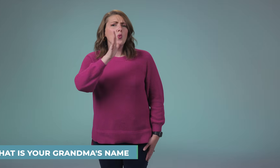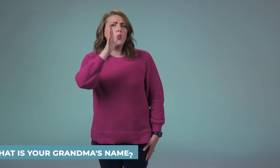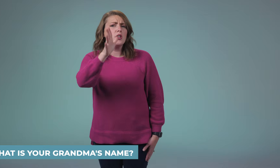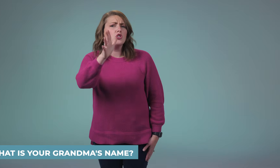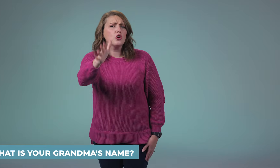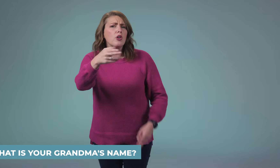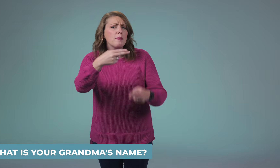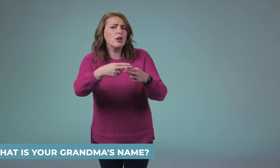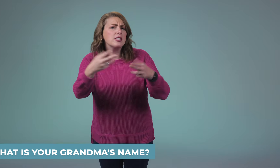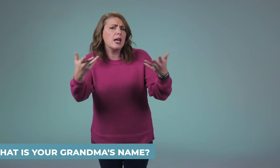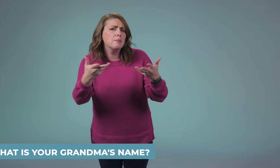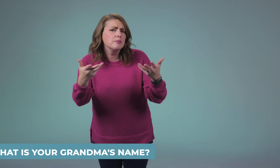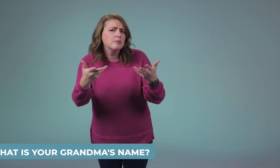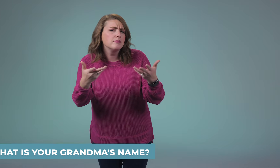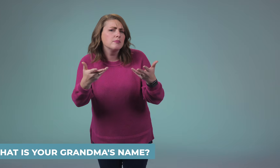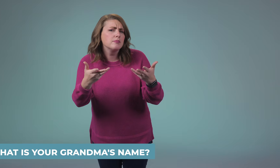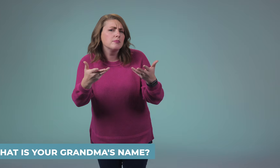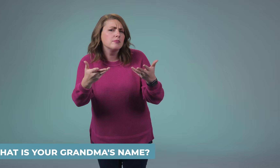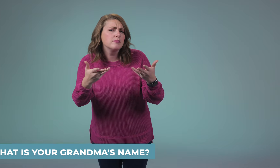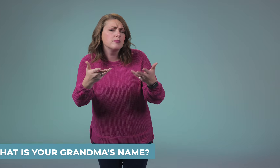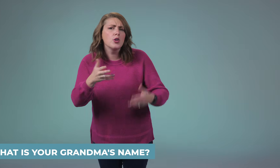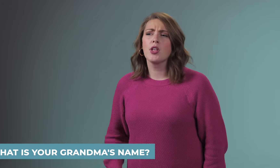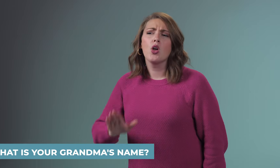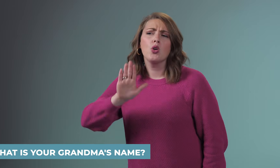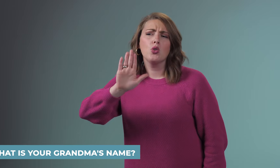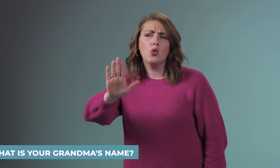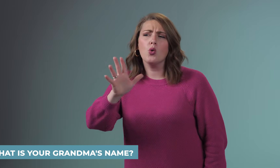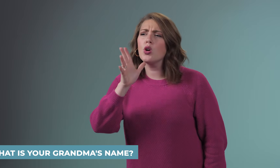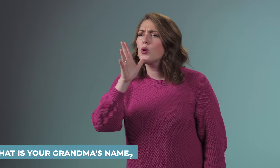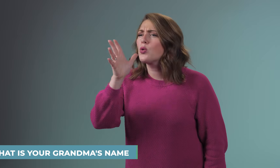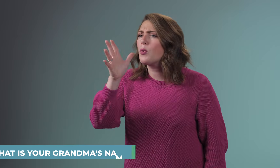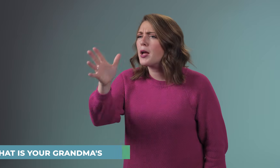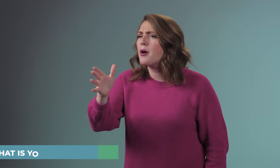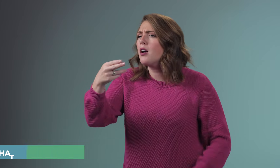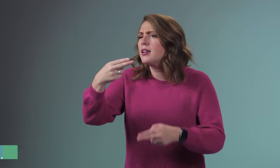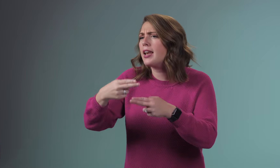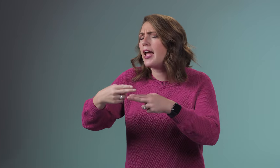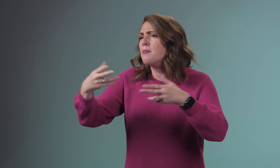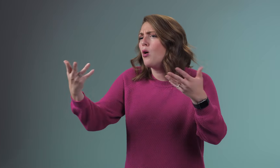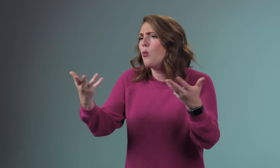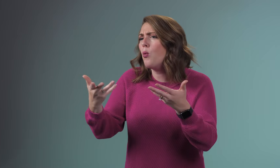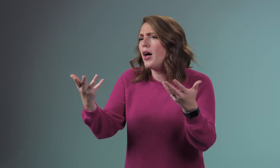What is your grandma's name? YOUR GRANDMA NAME WHAT?